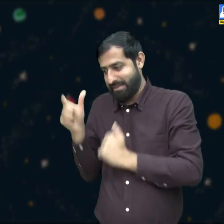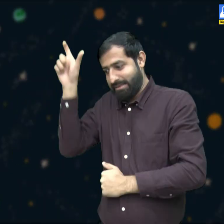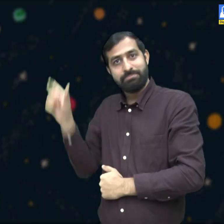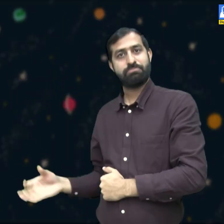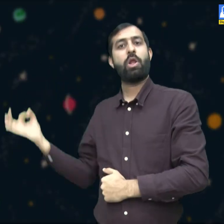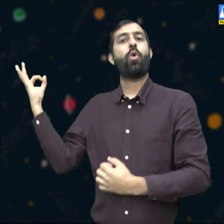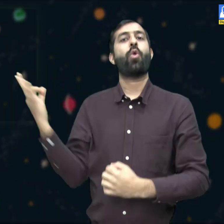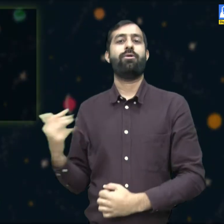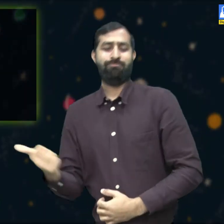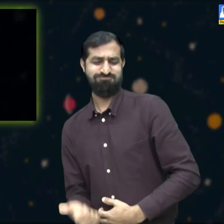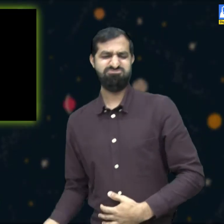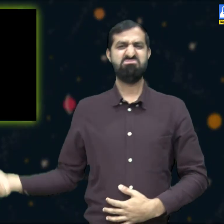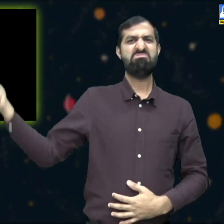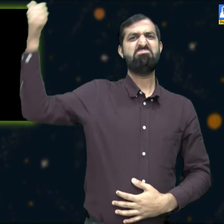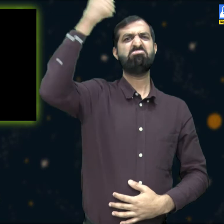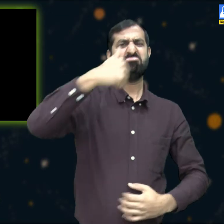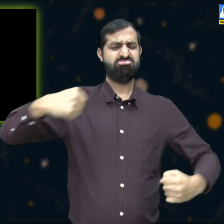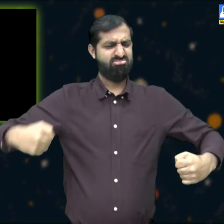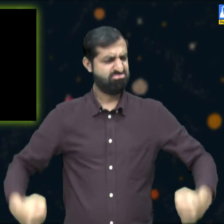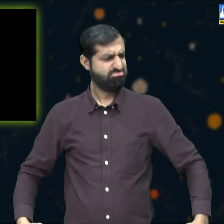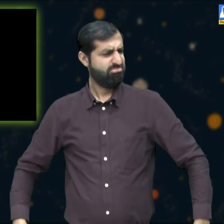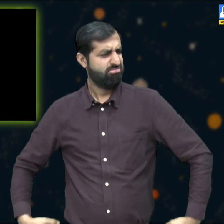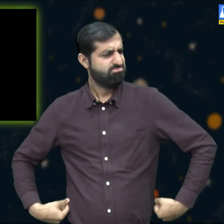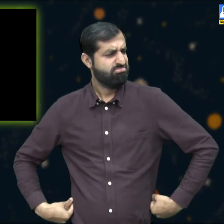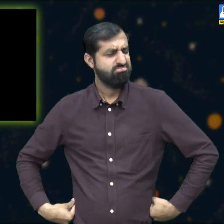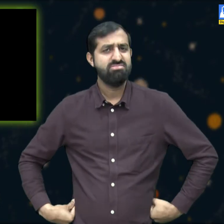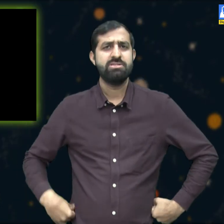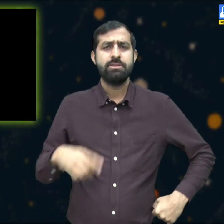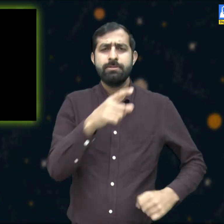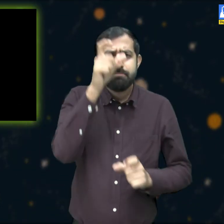had been replaced by a very clever martian the wise and wonderful Noodle.